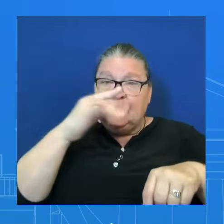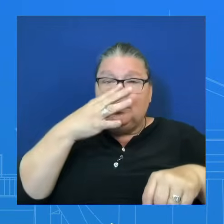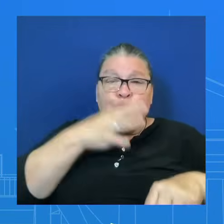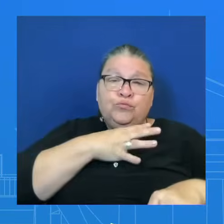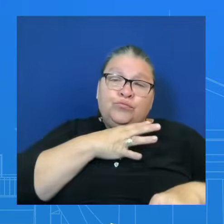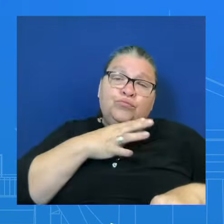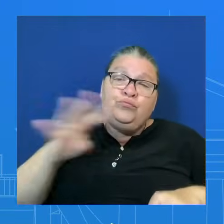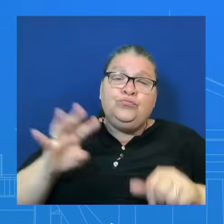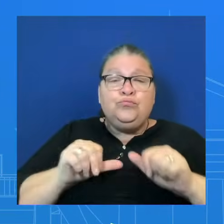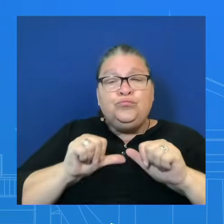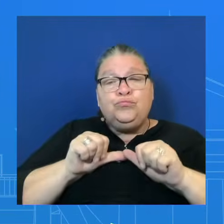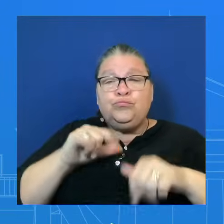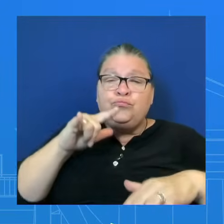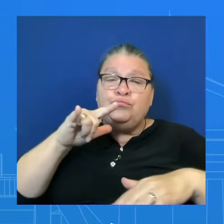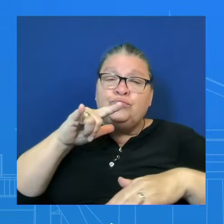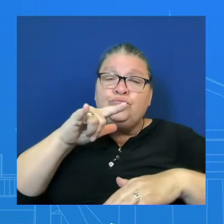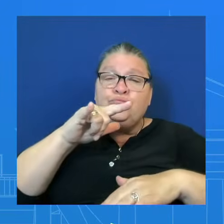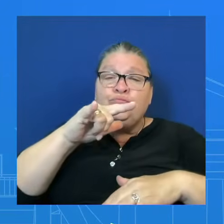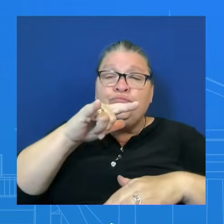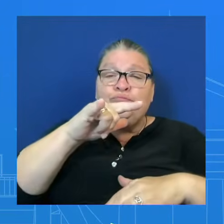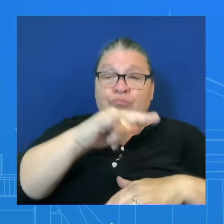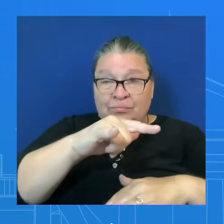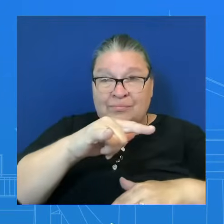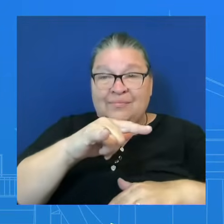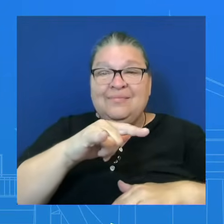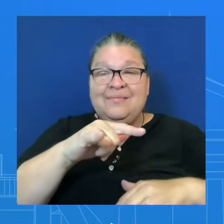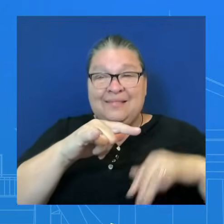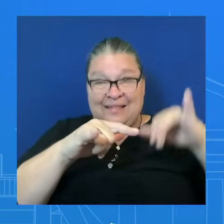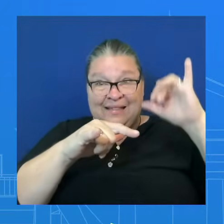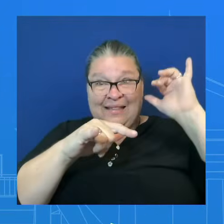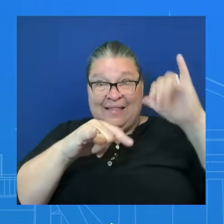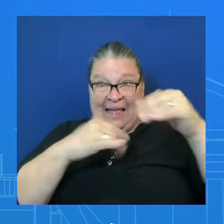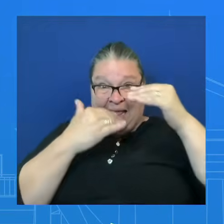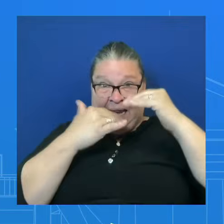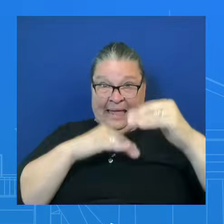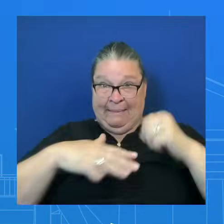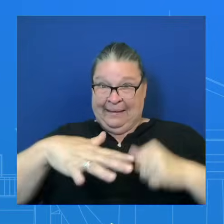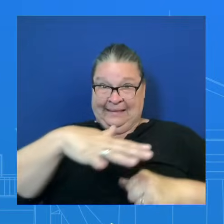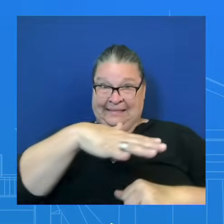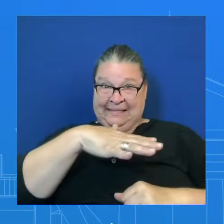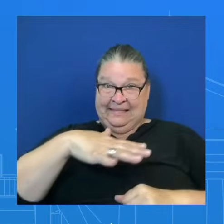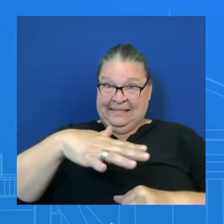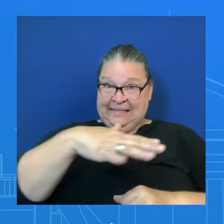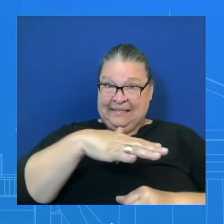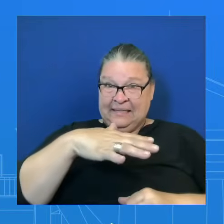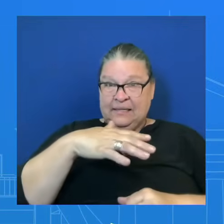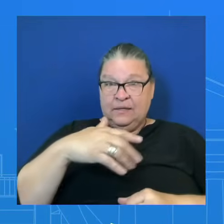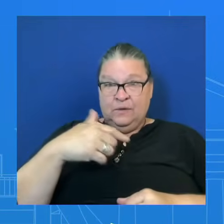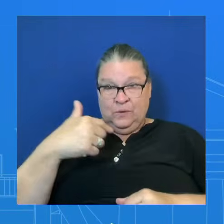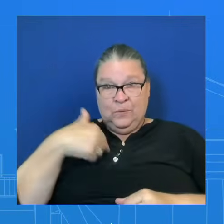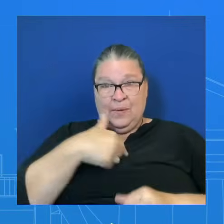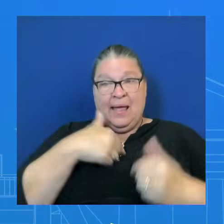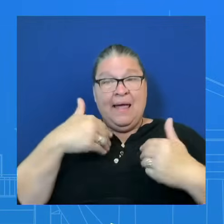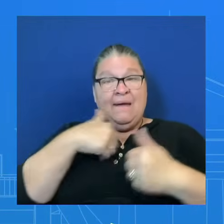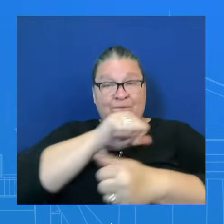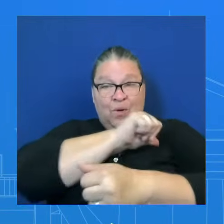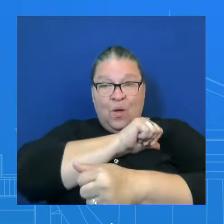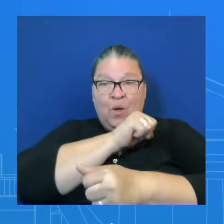then there are -- under NORAD's authorities, there are the responsibilities to put aircraft up to again,